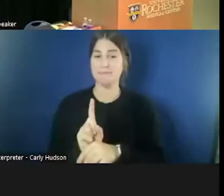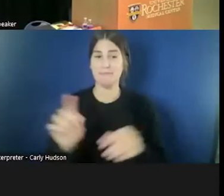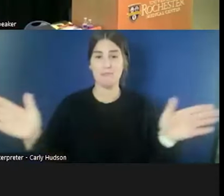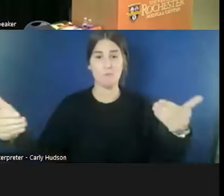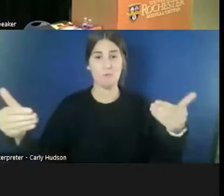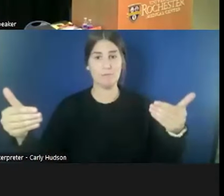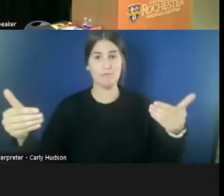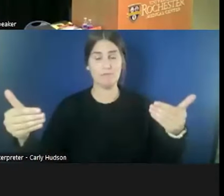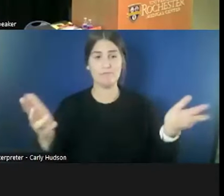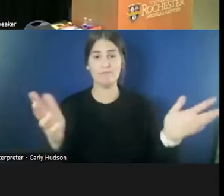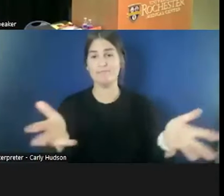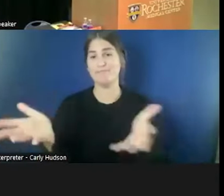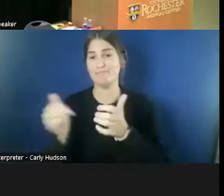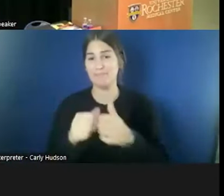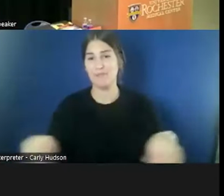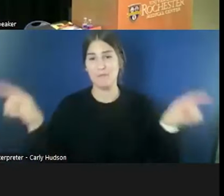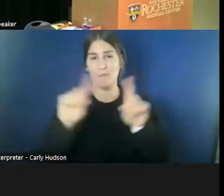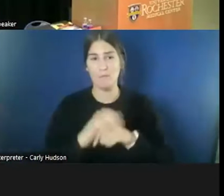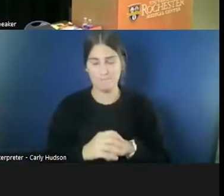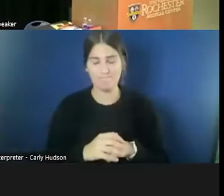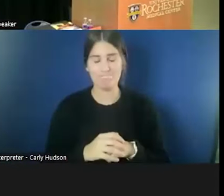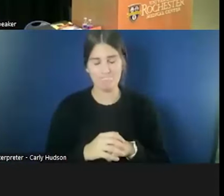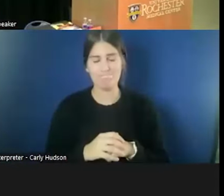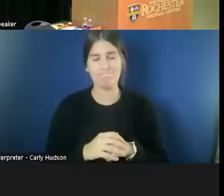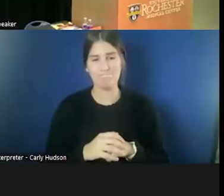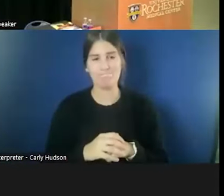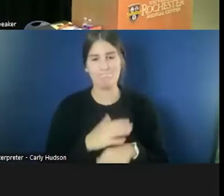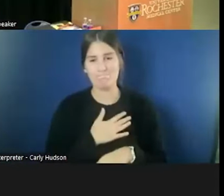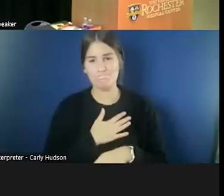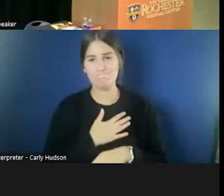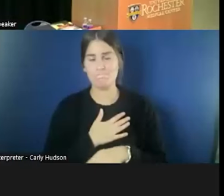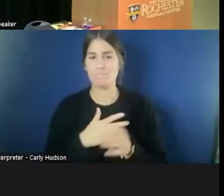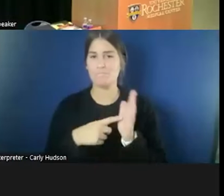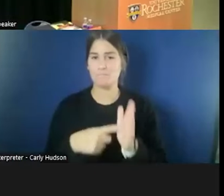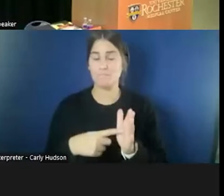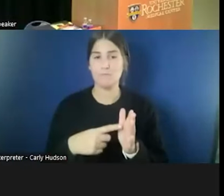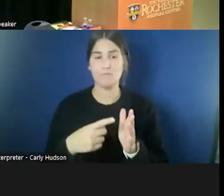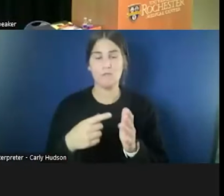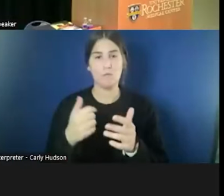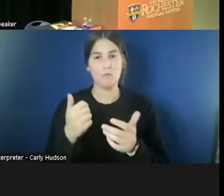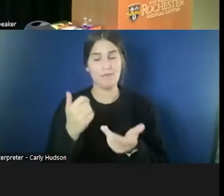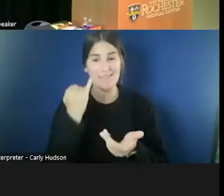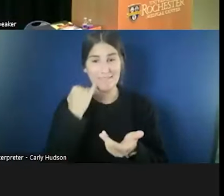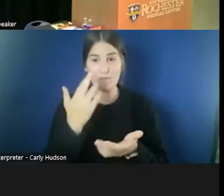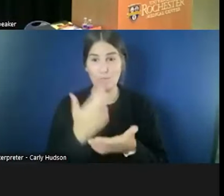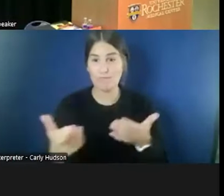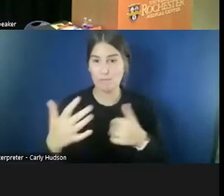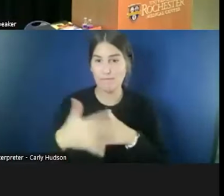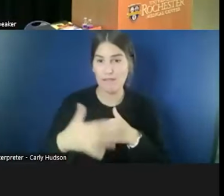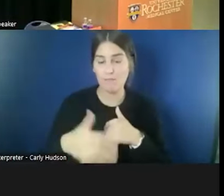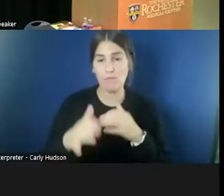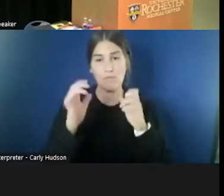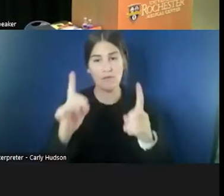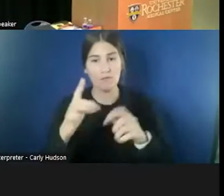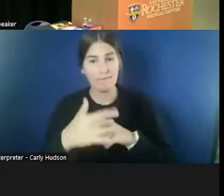talking to all of you so that's to show you that with some direction some resources some education